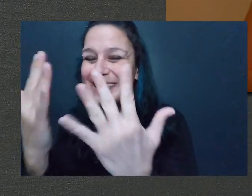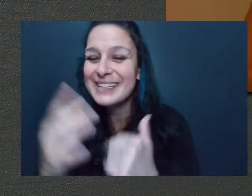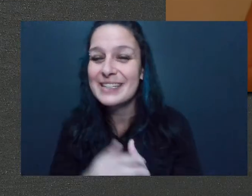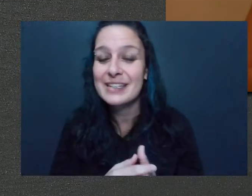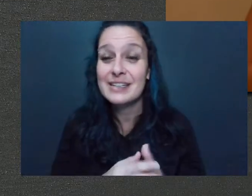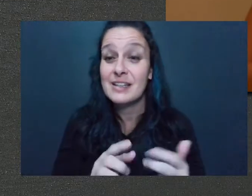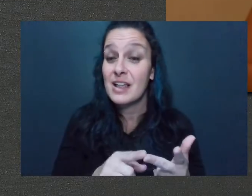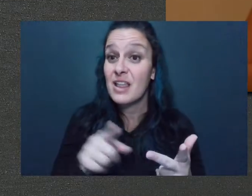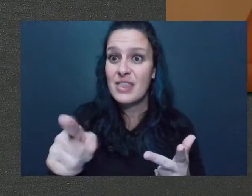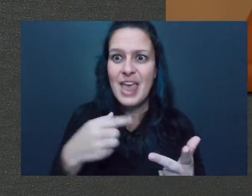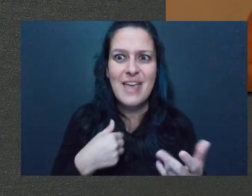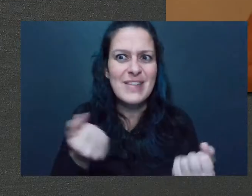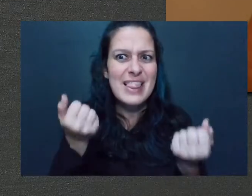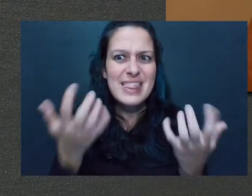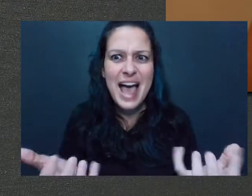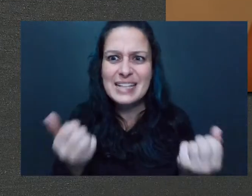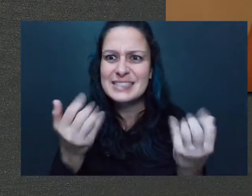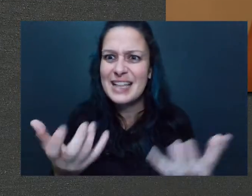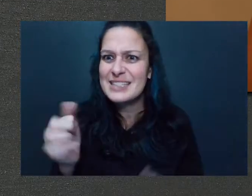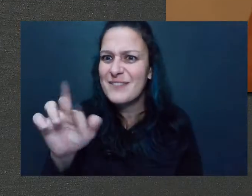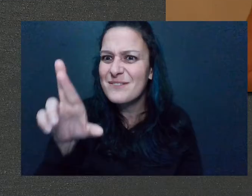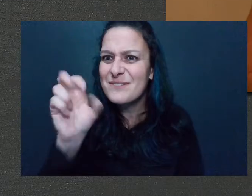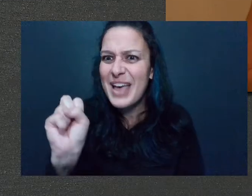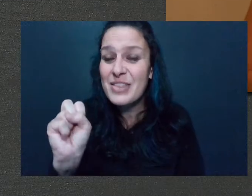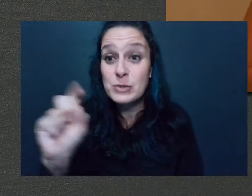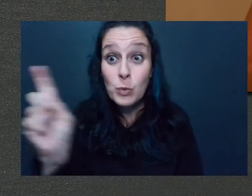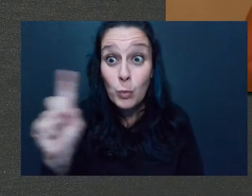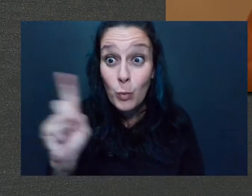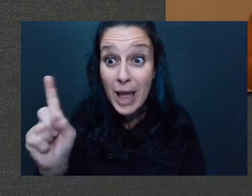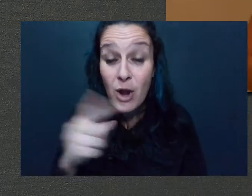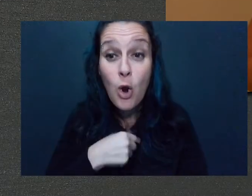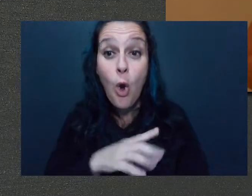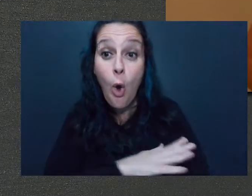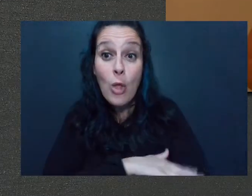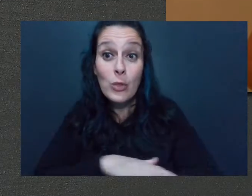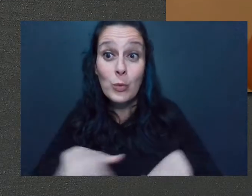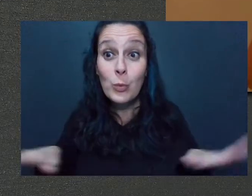They have lots and lots of feathers on their wings